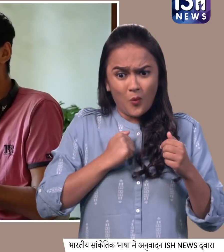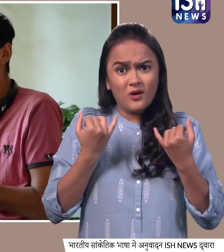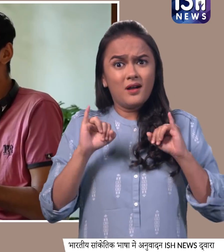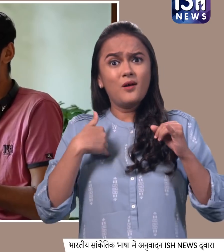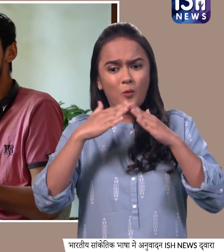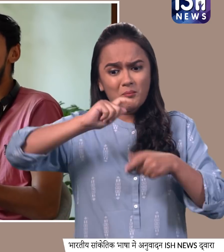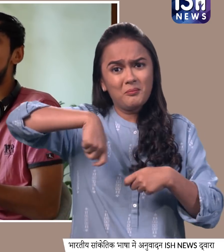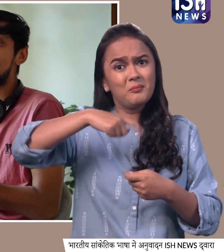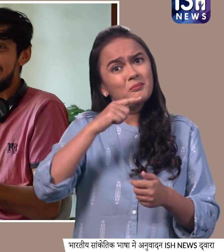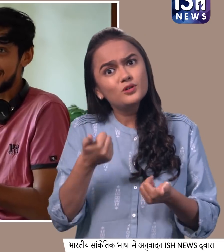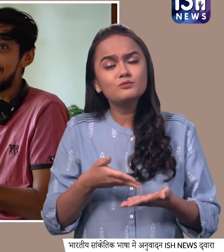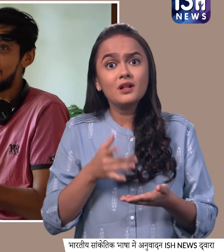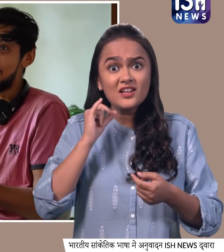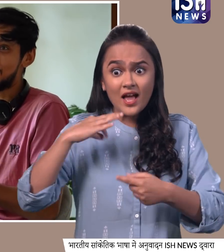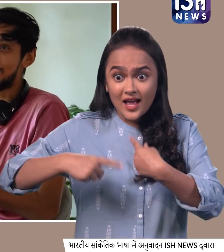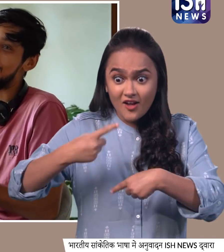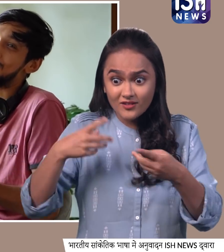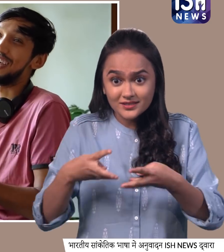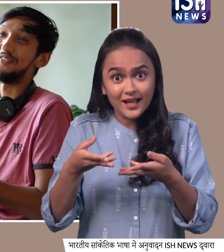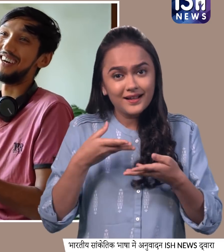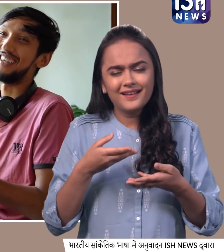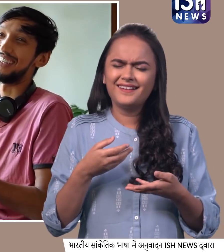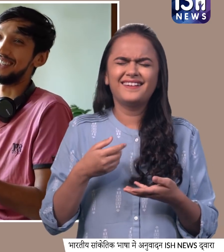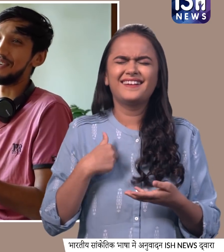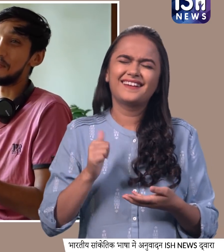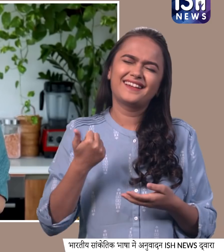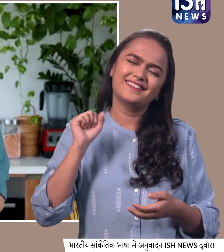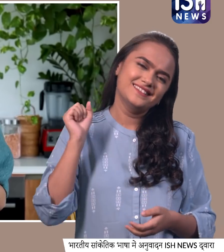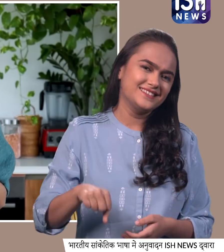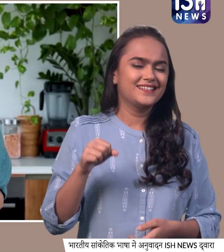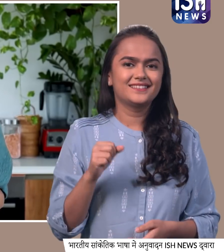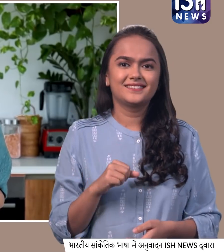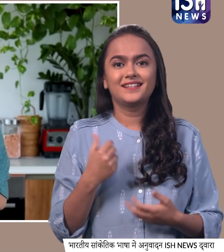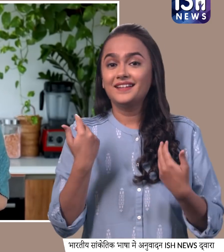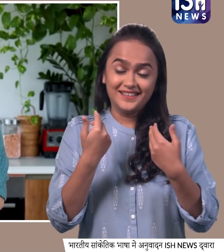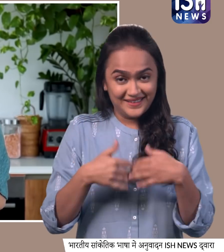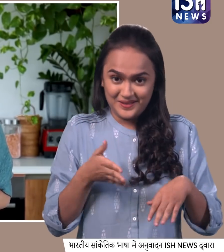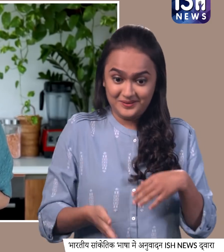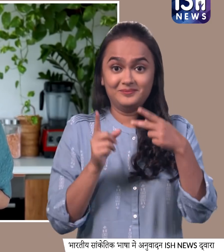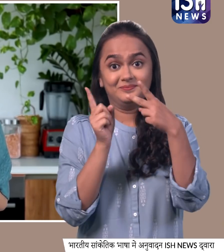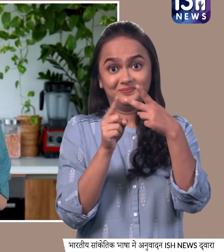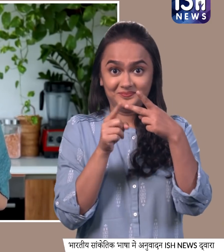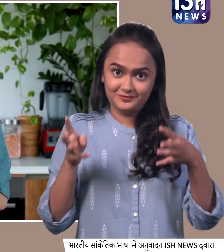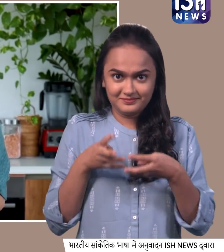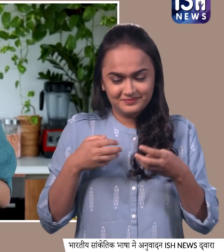If that salad tastes like this, then definitely yes! Now we'll move onto our next salad